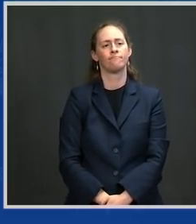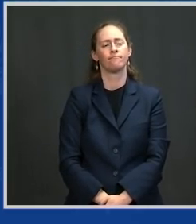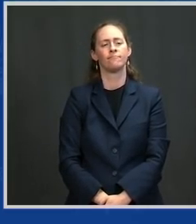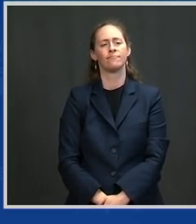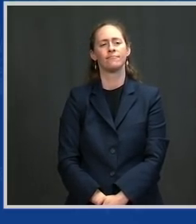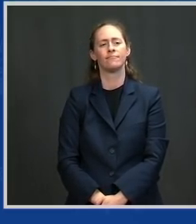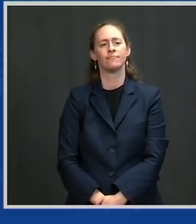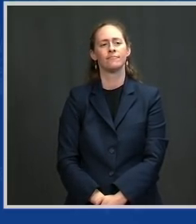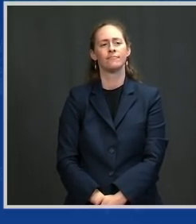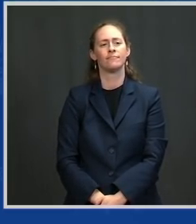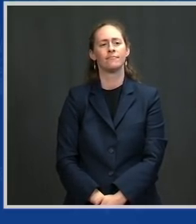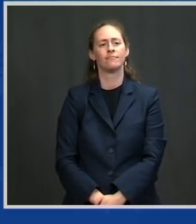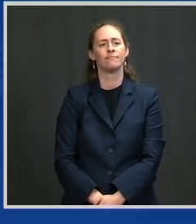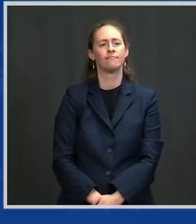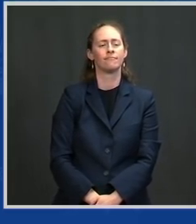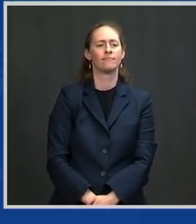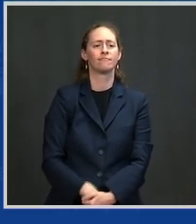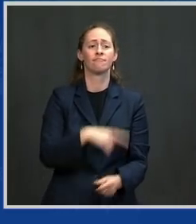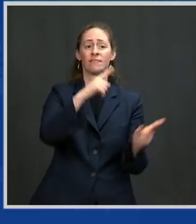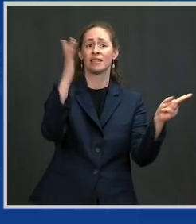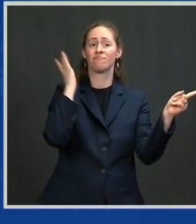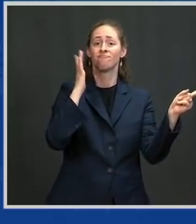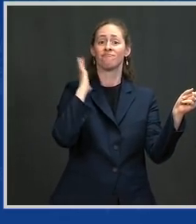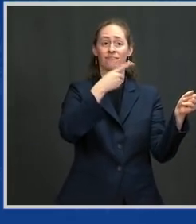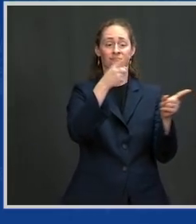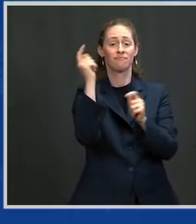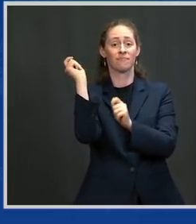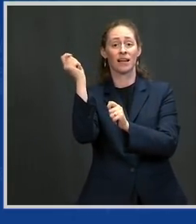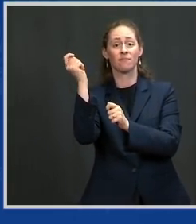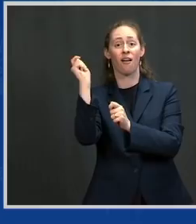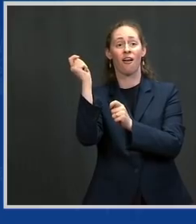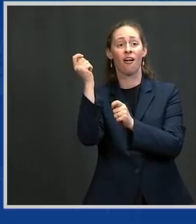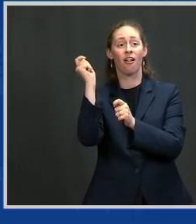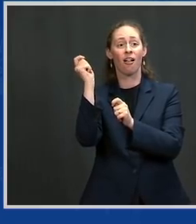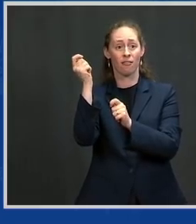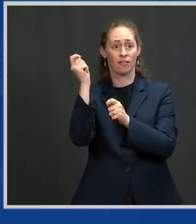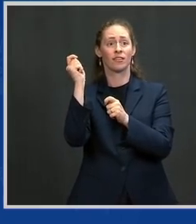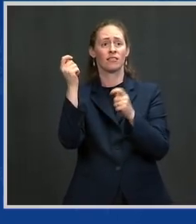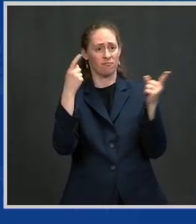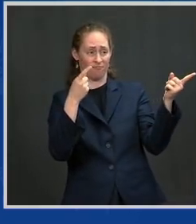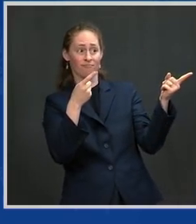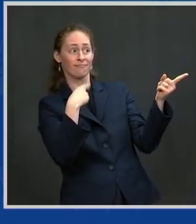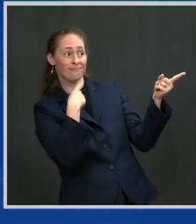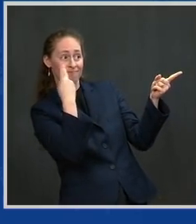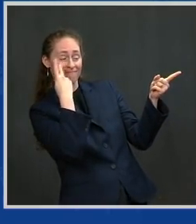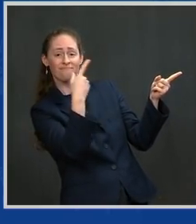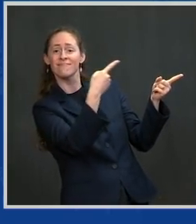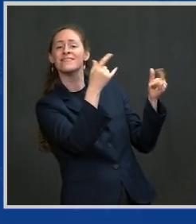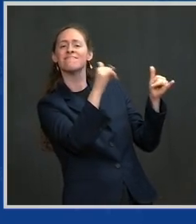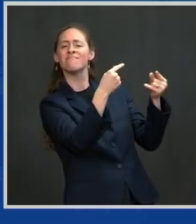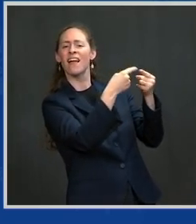"a worthy adversary." But the fact is that I will be happy to talk with you when it's over,